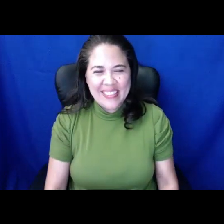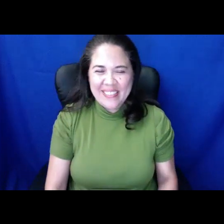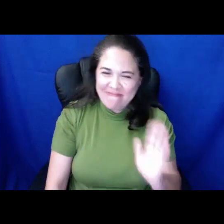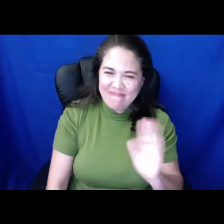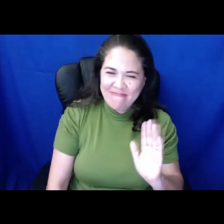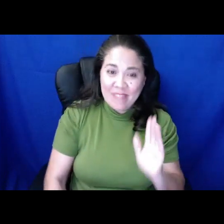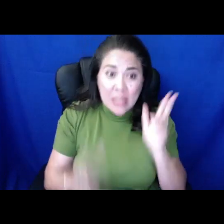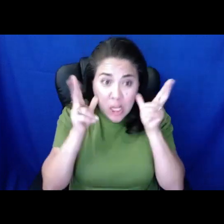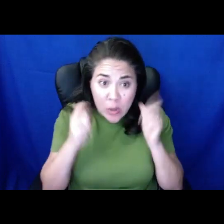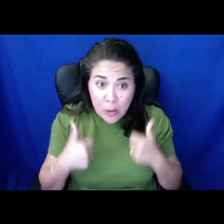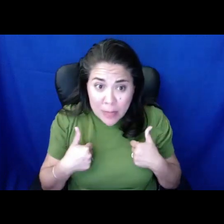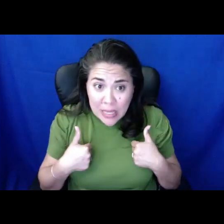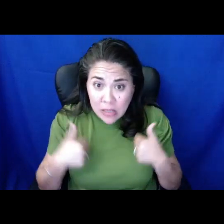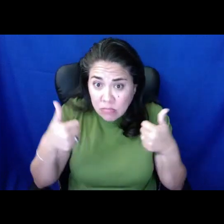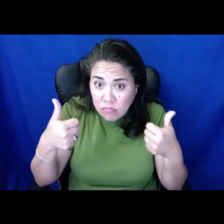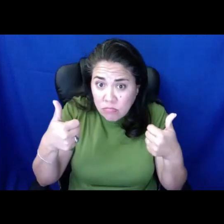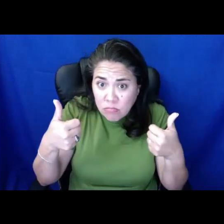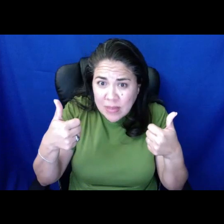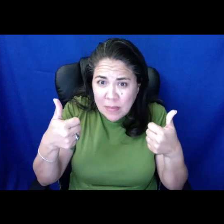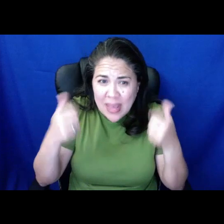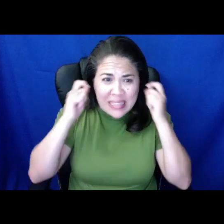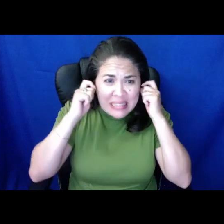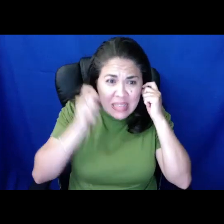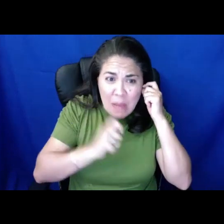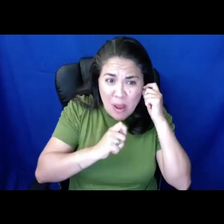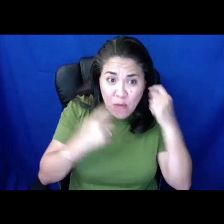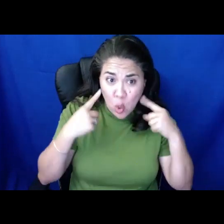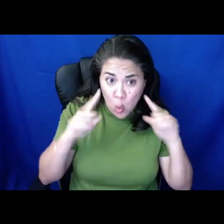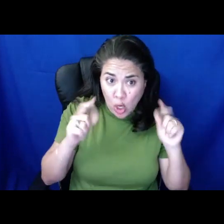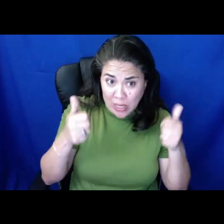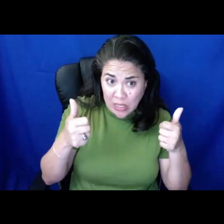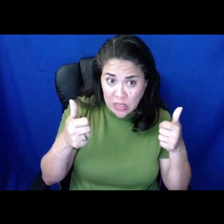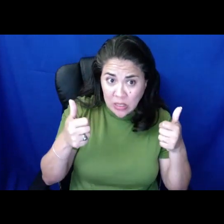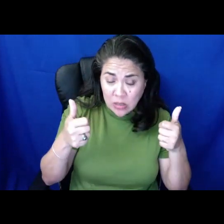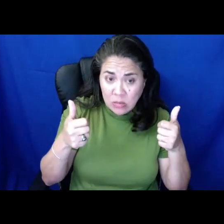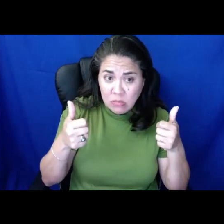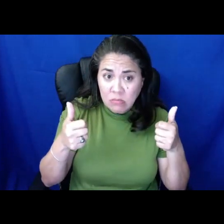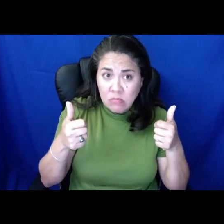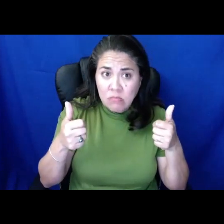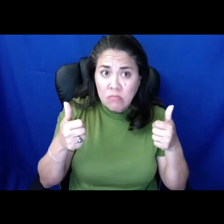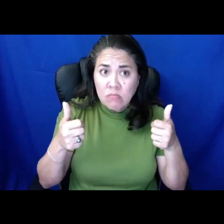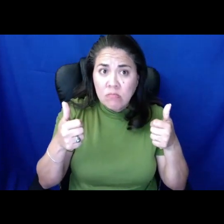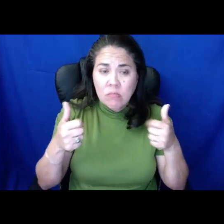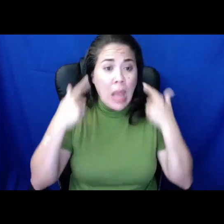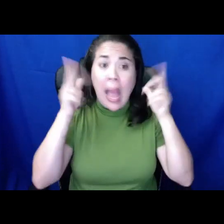Viktoria Valenzuela: guys hear me okay i'm not sure which microphones working. Tonya Suther: yeah if I can hear you just fine.